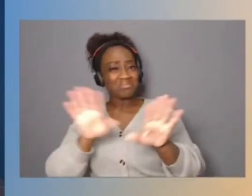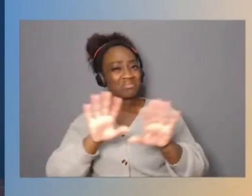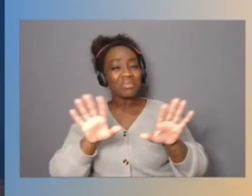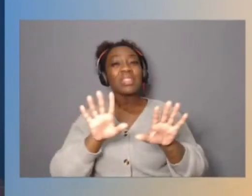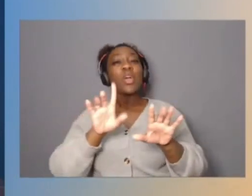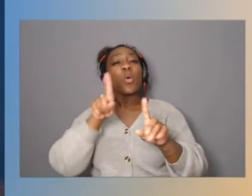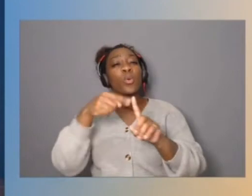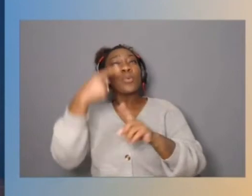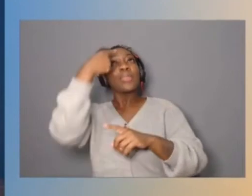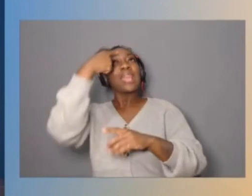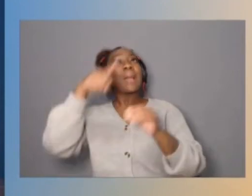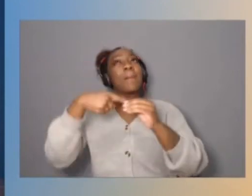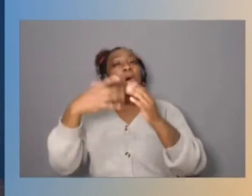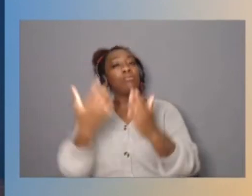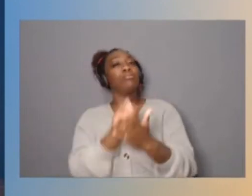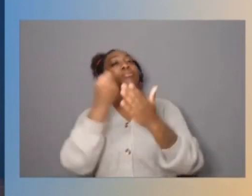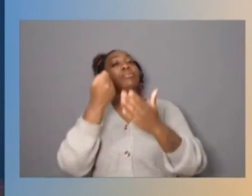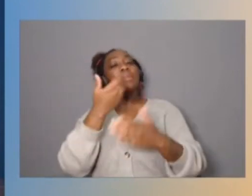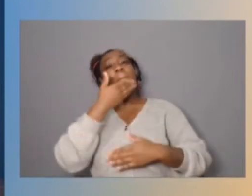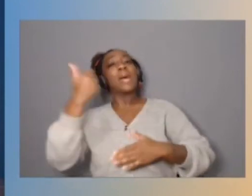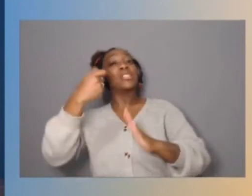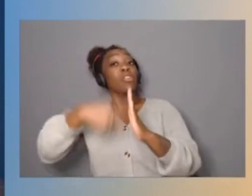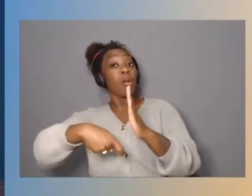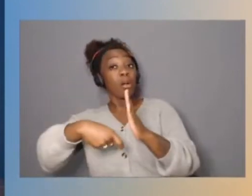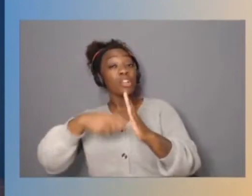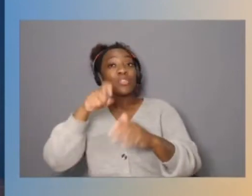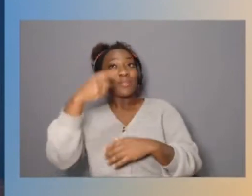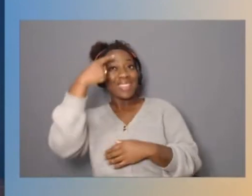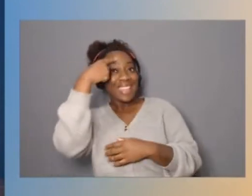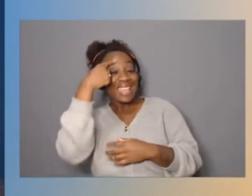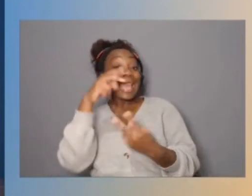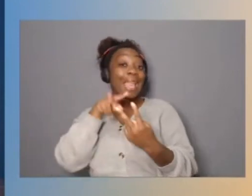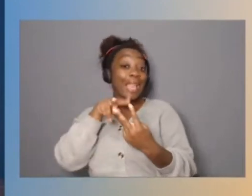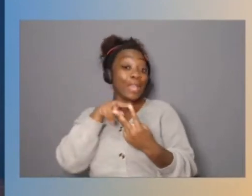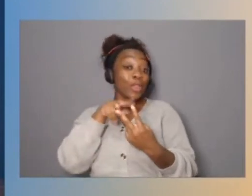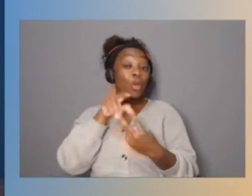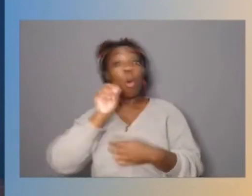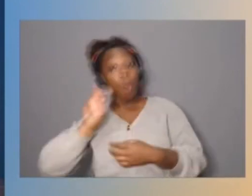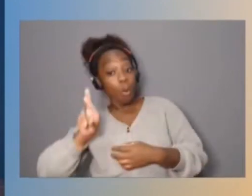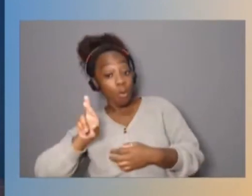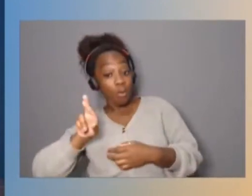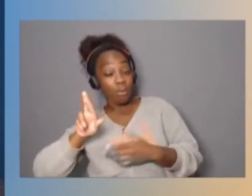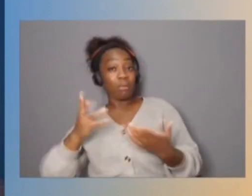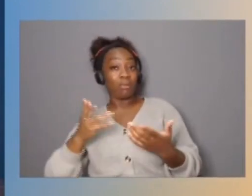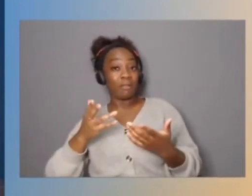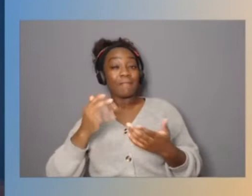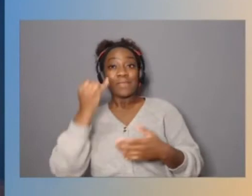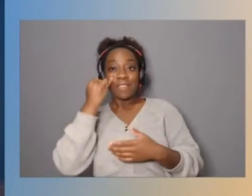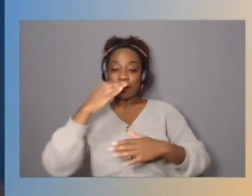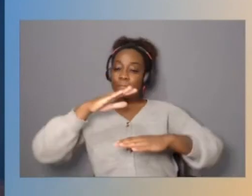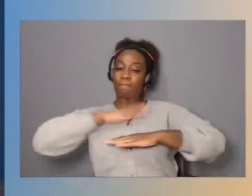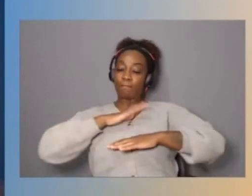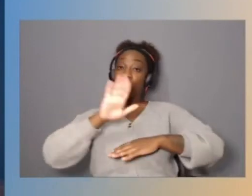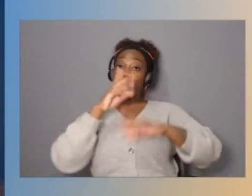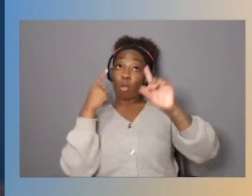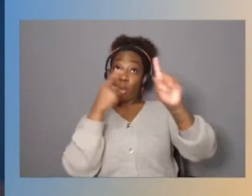usually you think about it as either or. Sometimes you think that if in order to meet your performance goal, you assume that you need to spin up more and more instances,